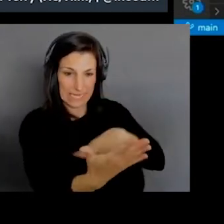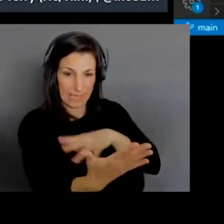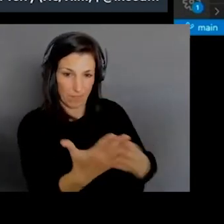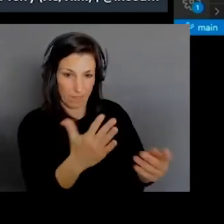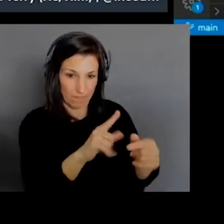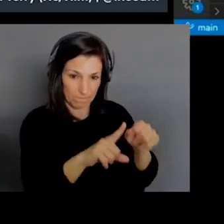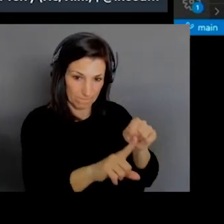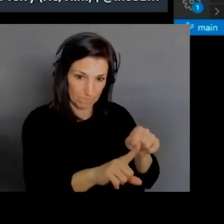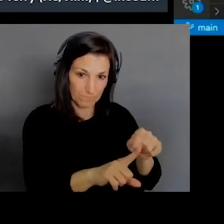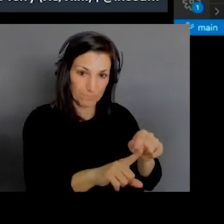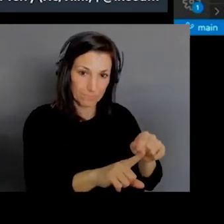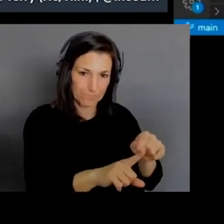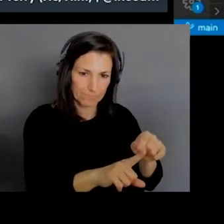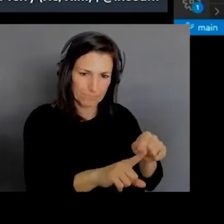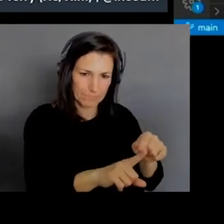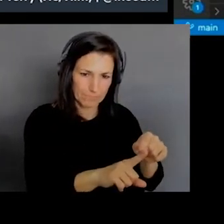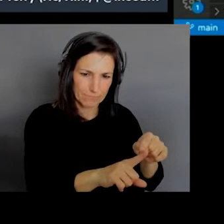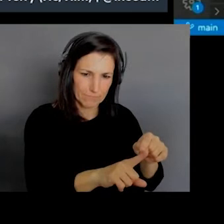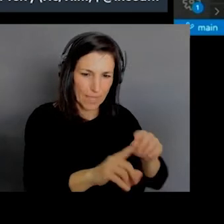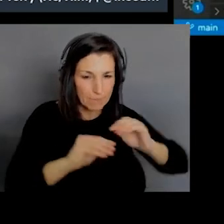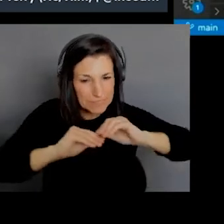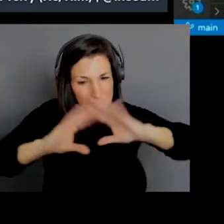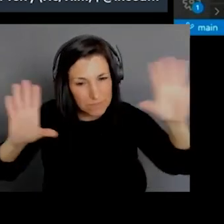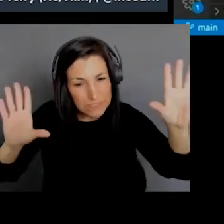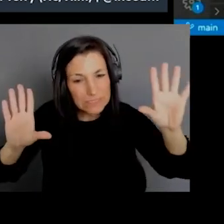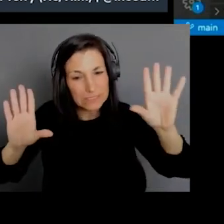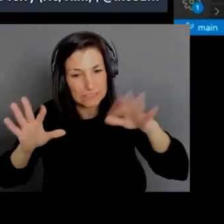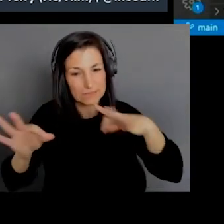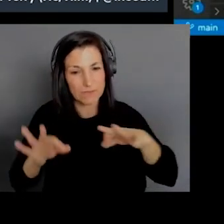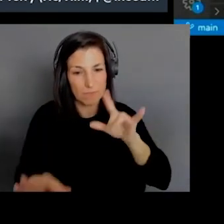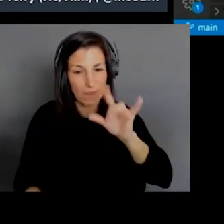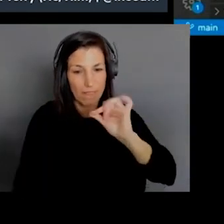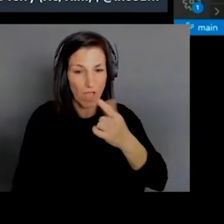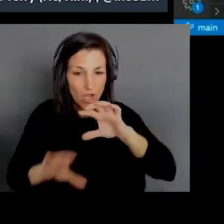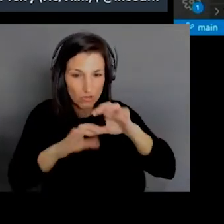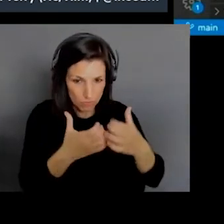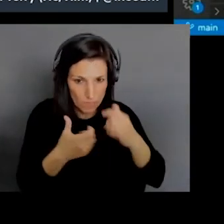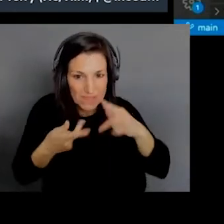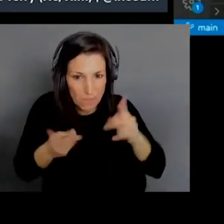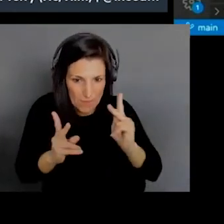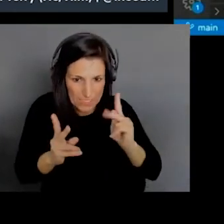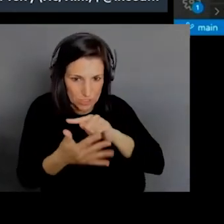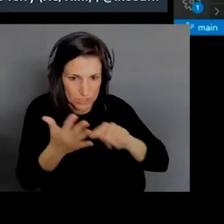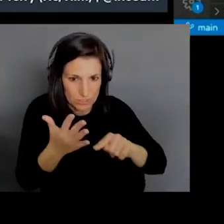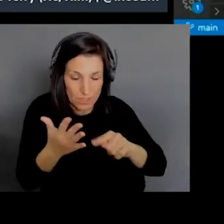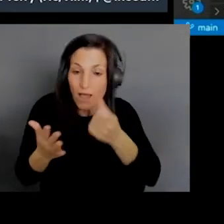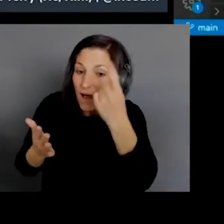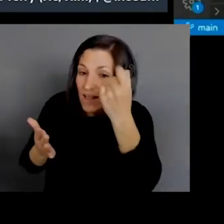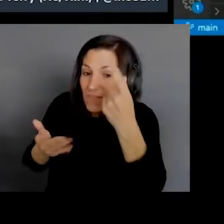Here you'll see, I'm explicitly defining my law group and so the permission is important because we wanna ensure that